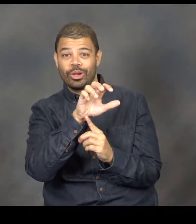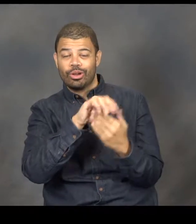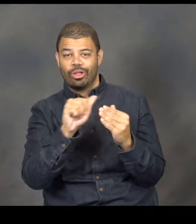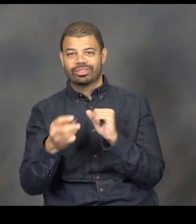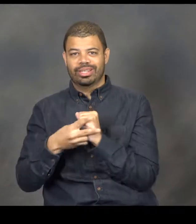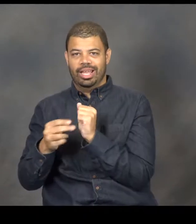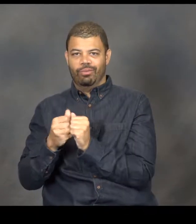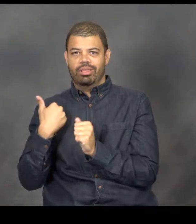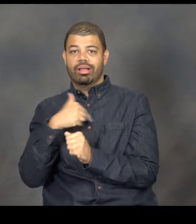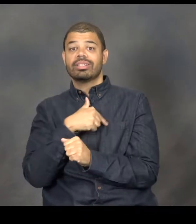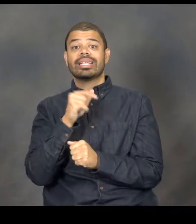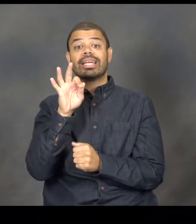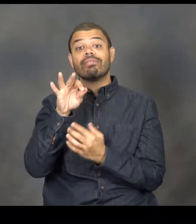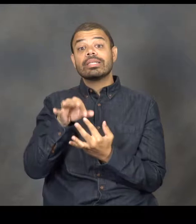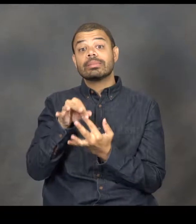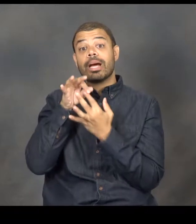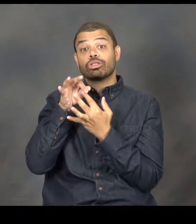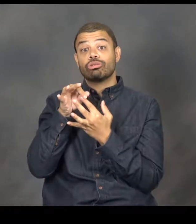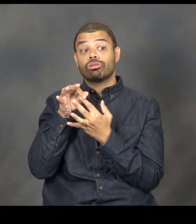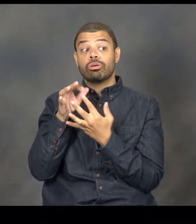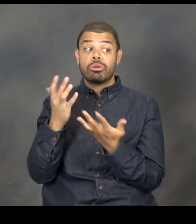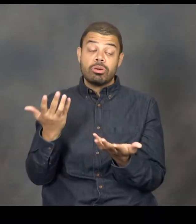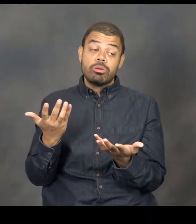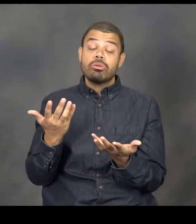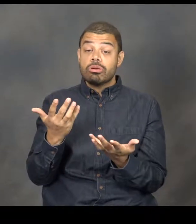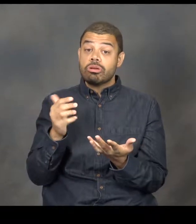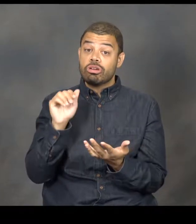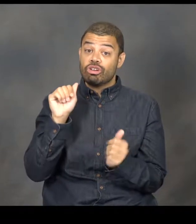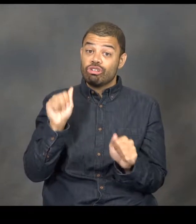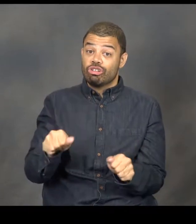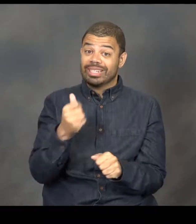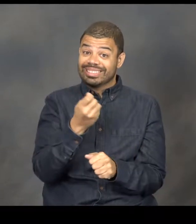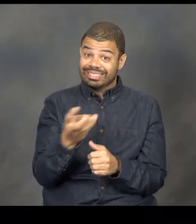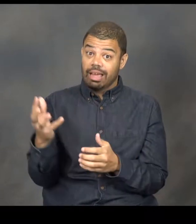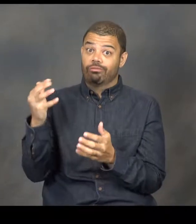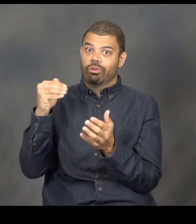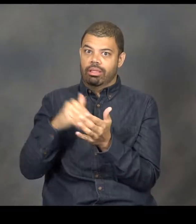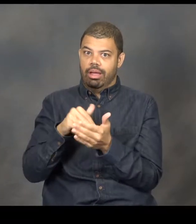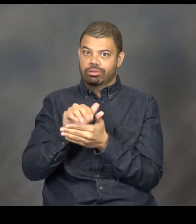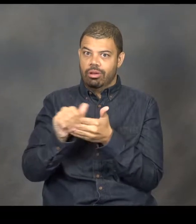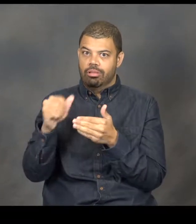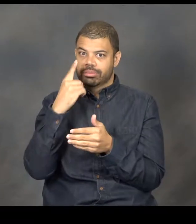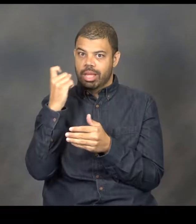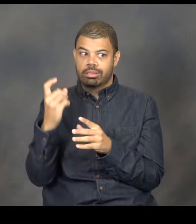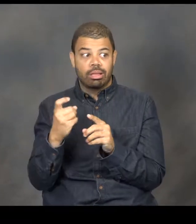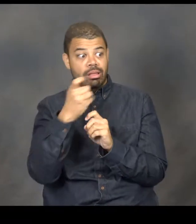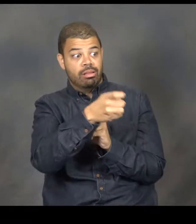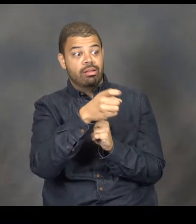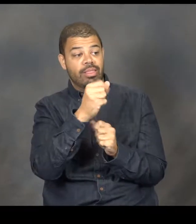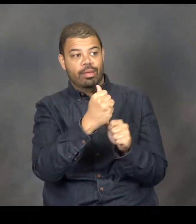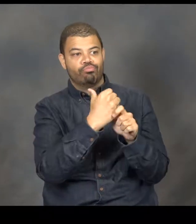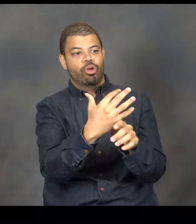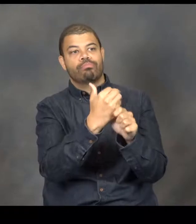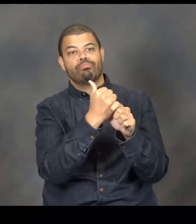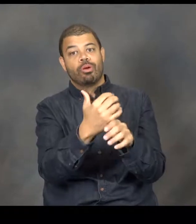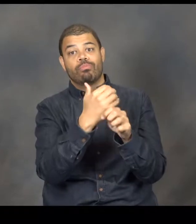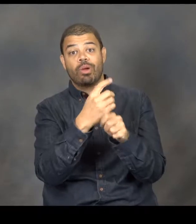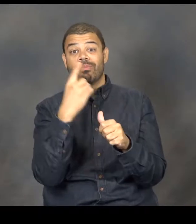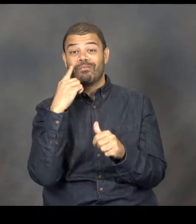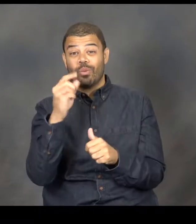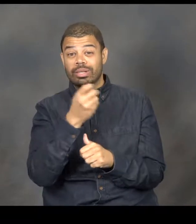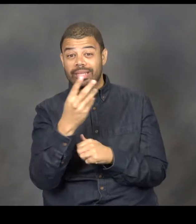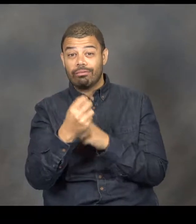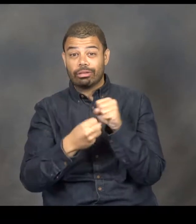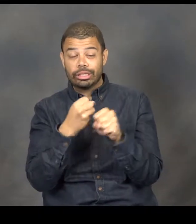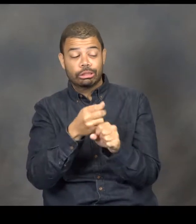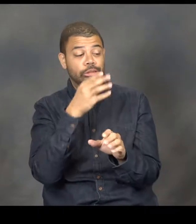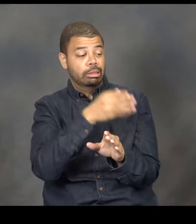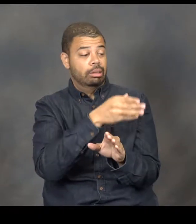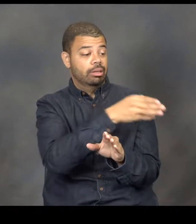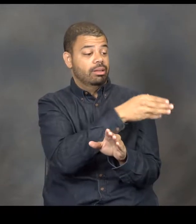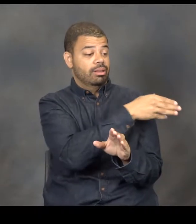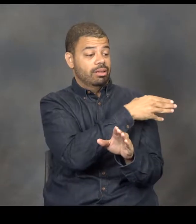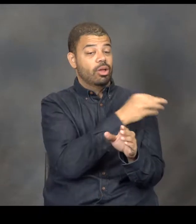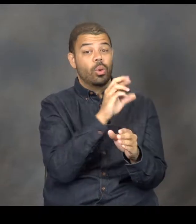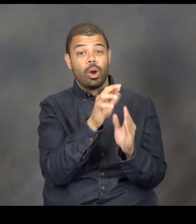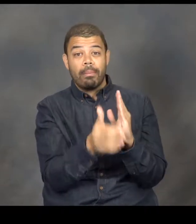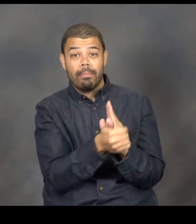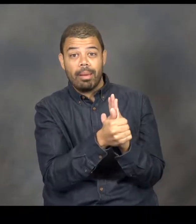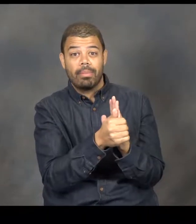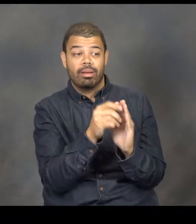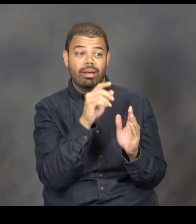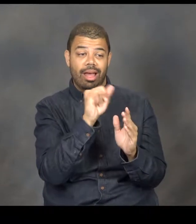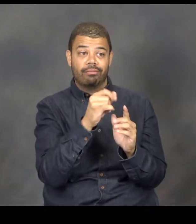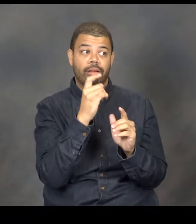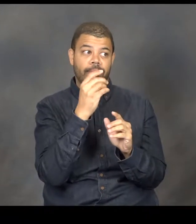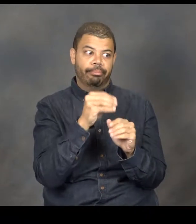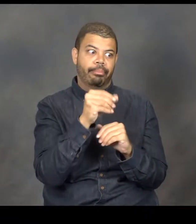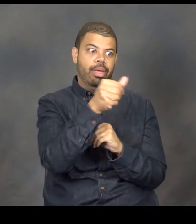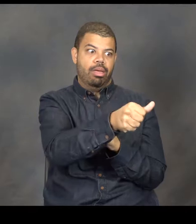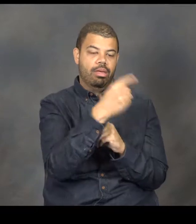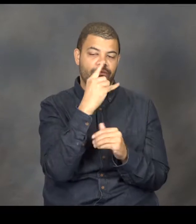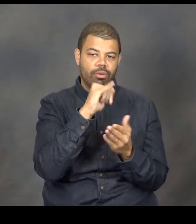We always do the current year tax return